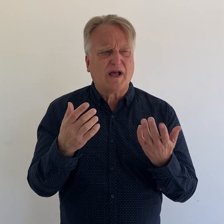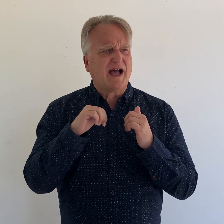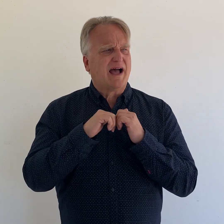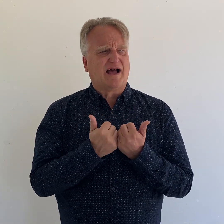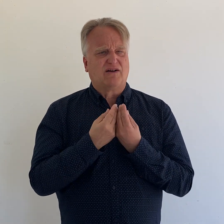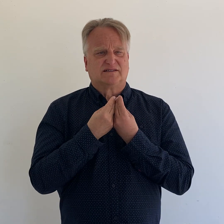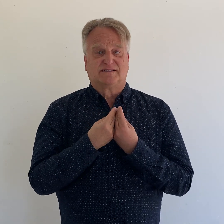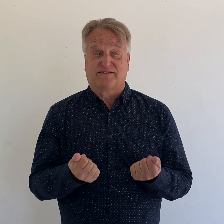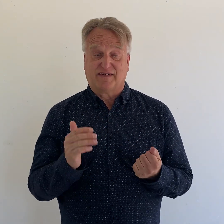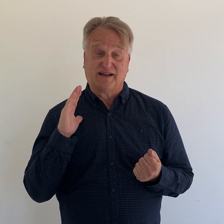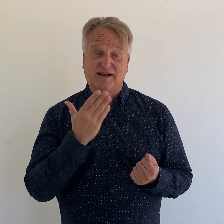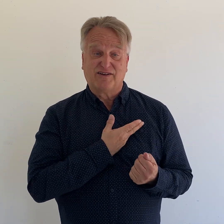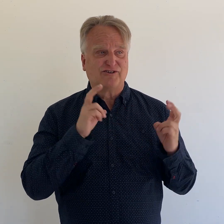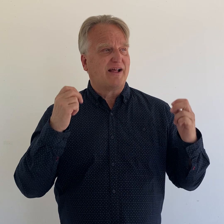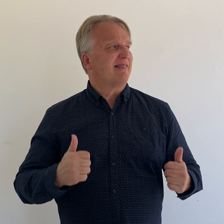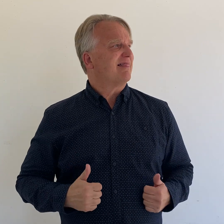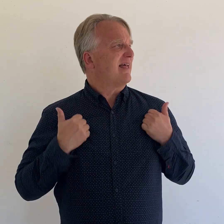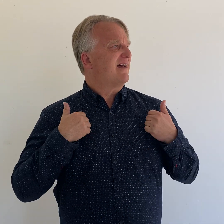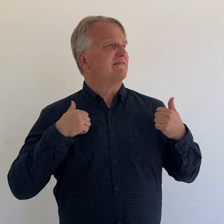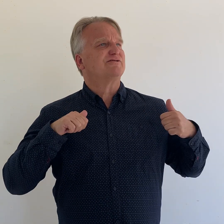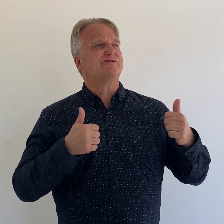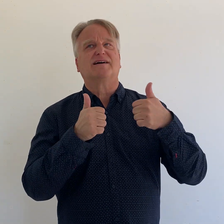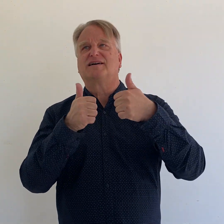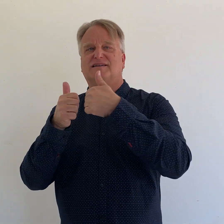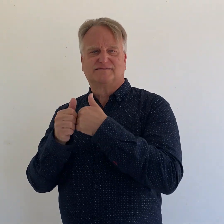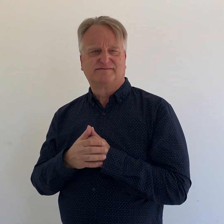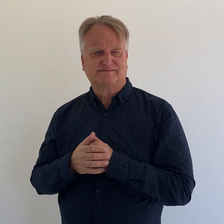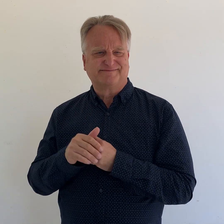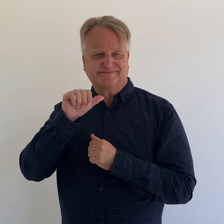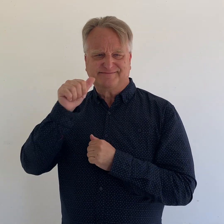Instead of hearing people telling Deaf people how to best lead their lives,